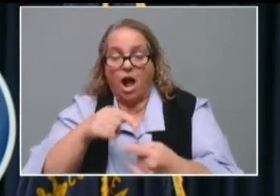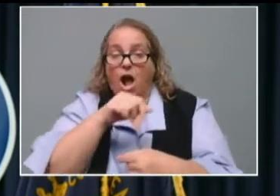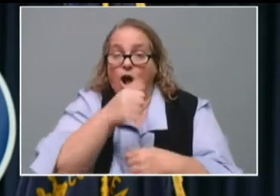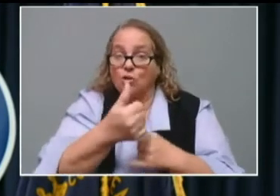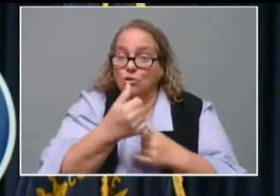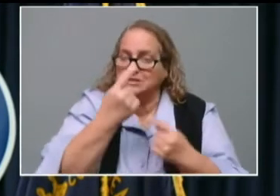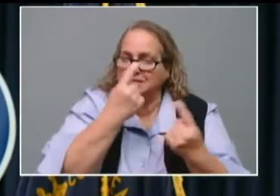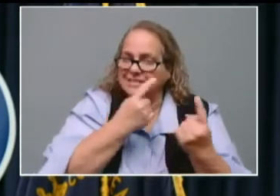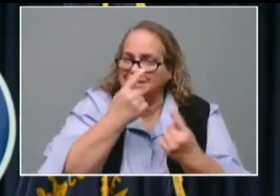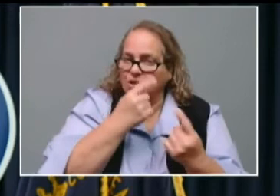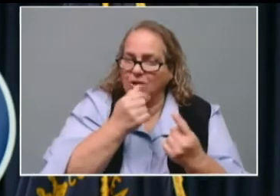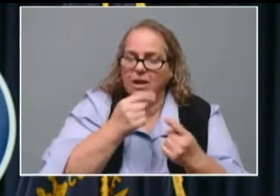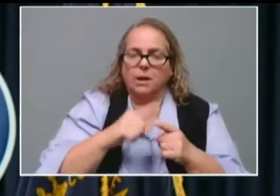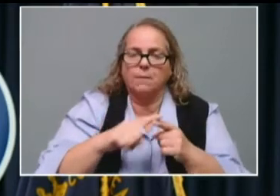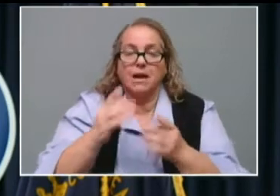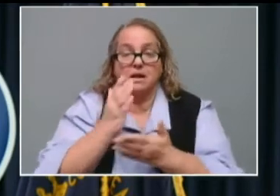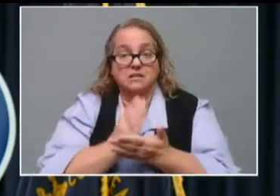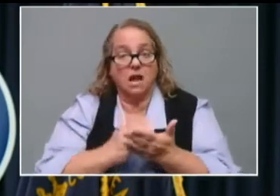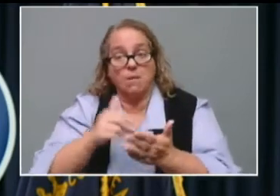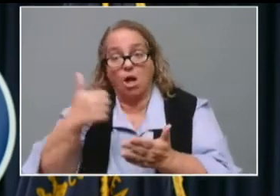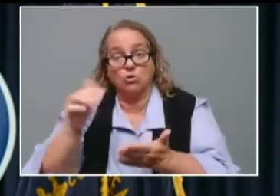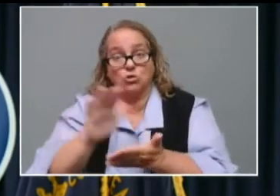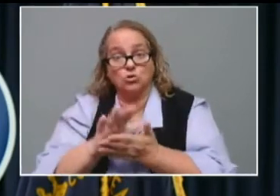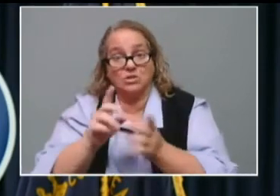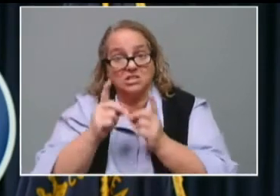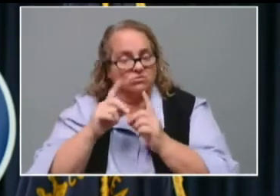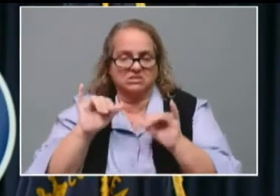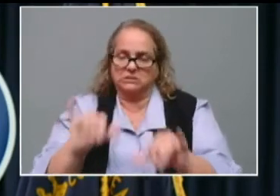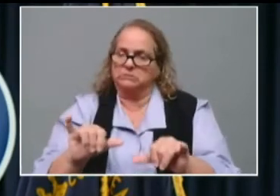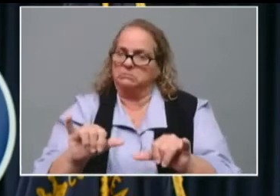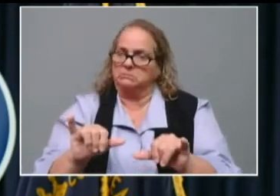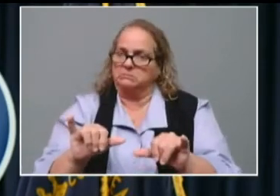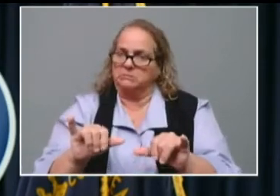don't necessarily think we're going to need uh universal masking through the